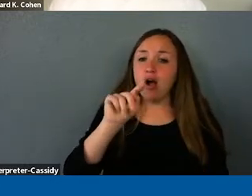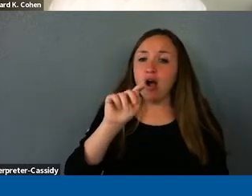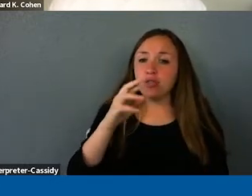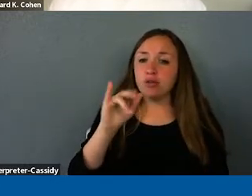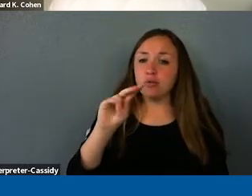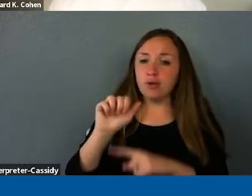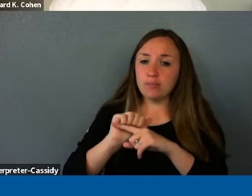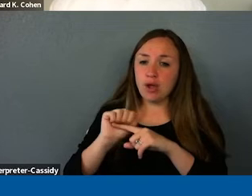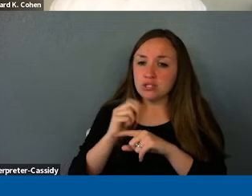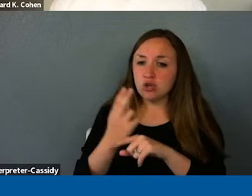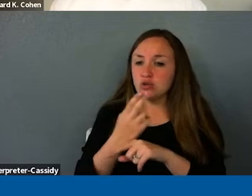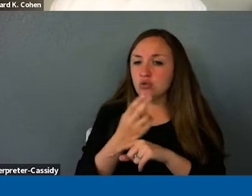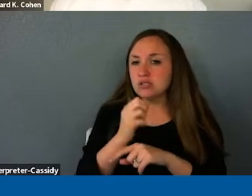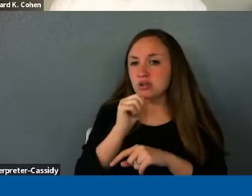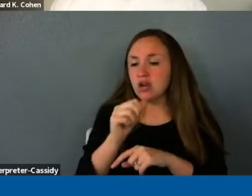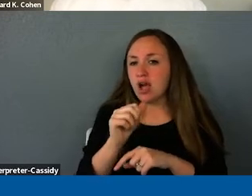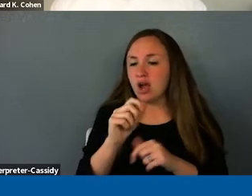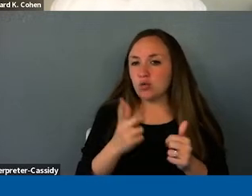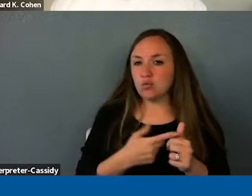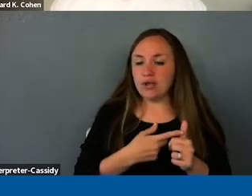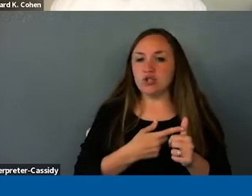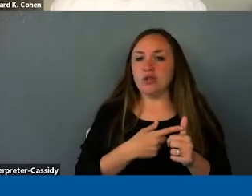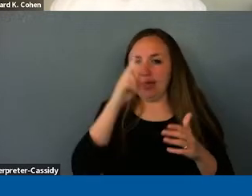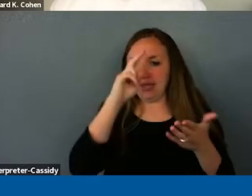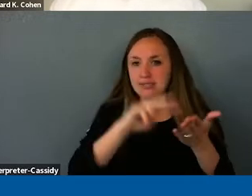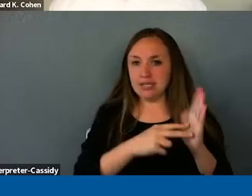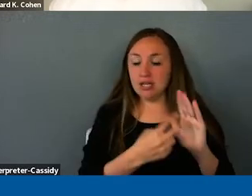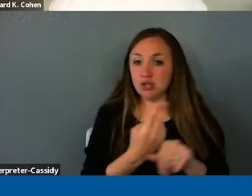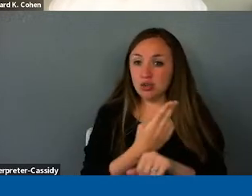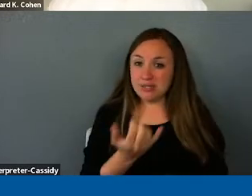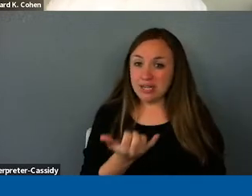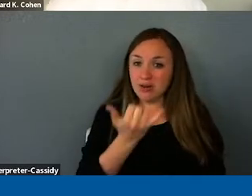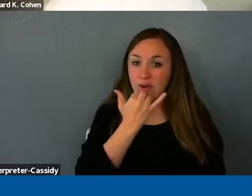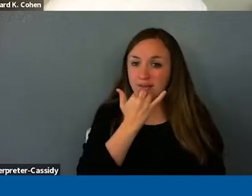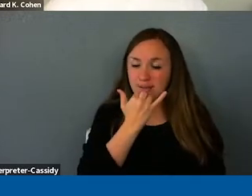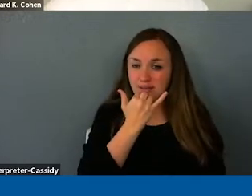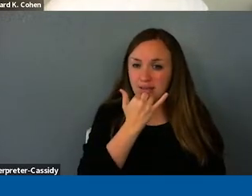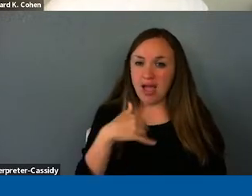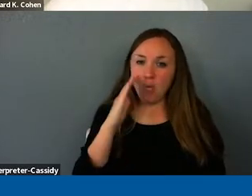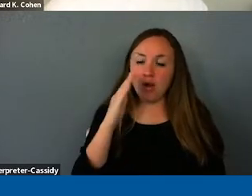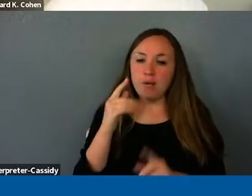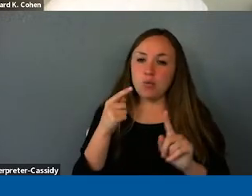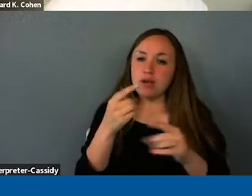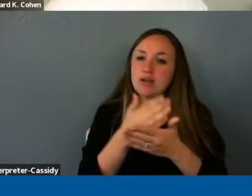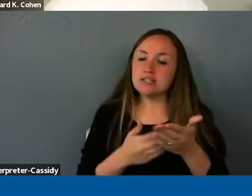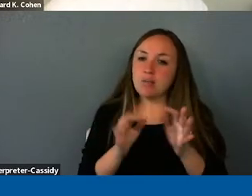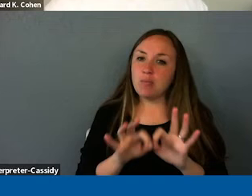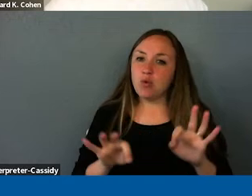that are not originally intended and often used incorrectly. Let me point out some important notices in the documentation.